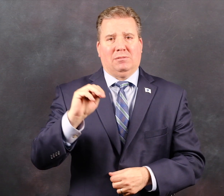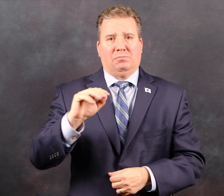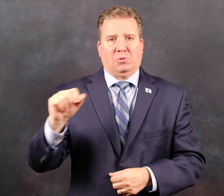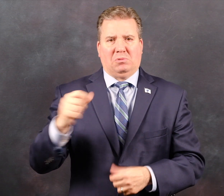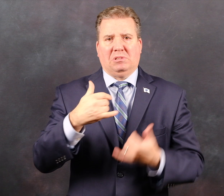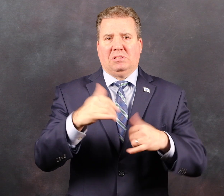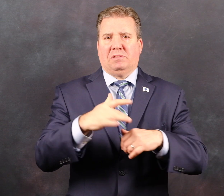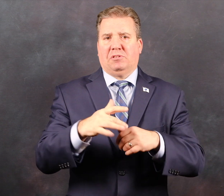of the Commonwealth.